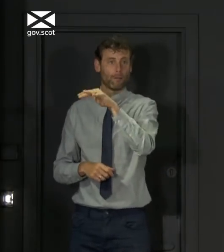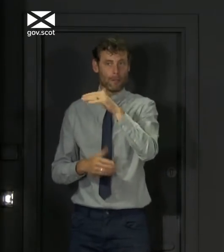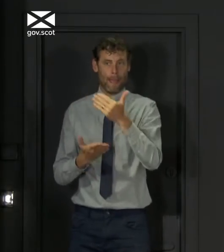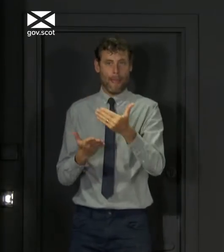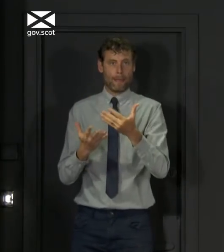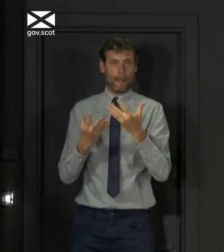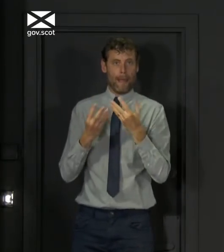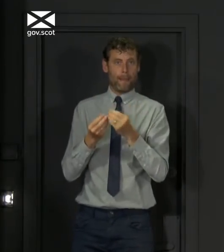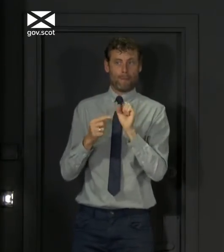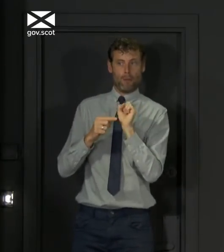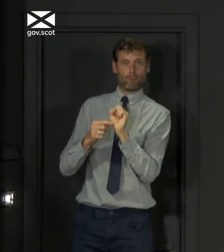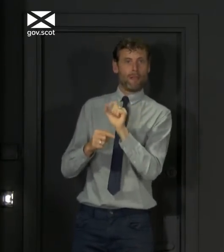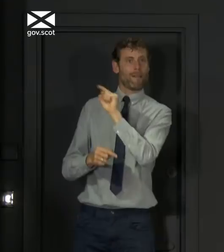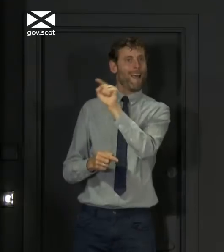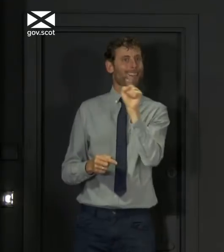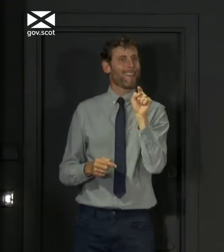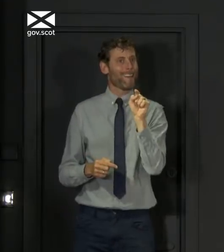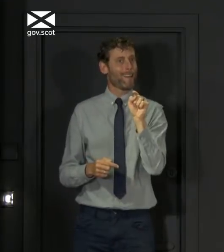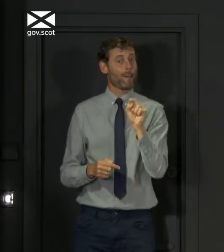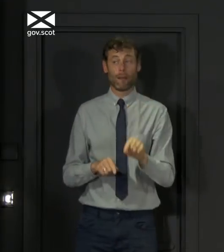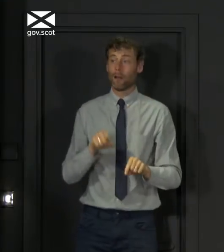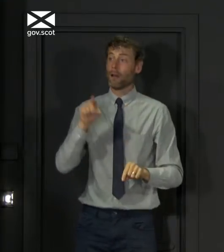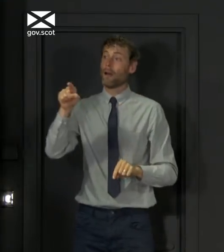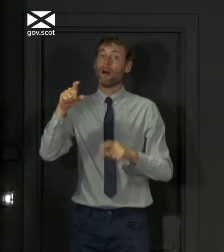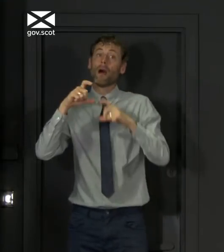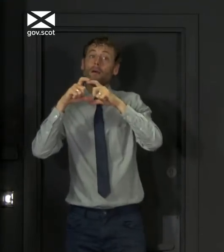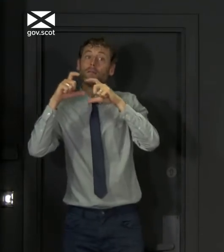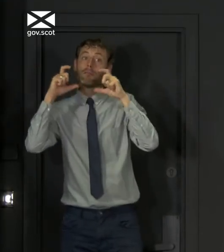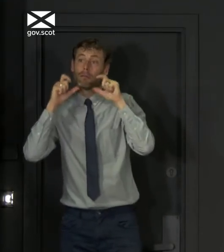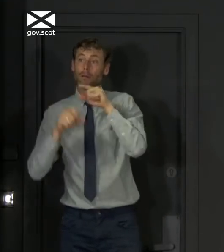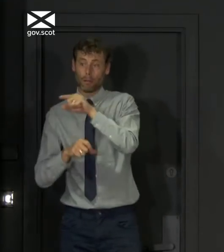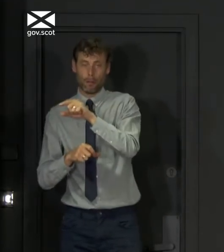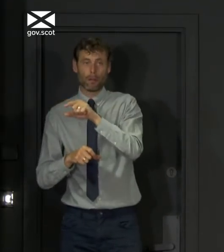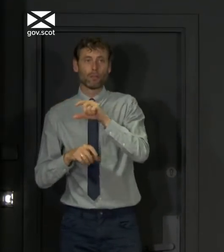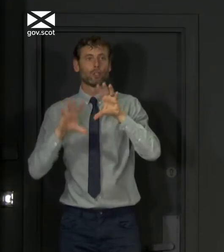people. And other people, by wearing a face covering, are helping to protect you. So please